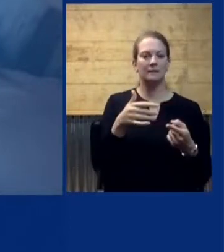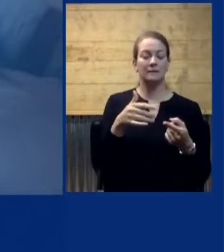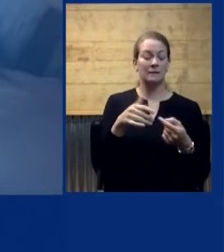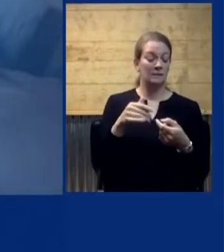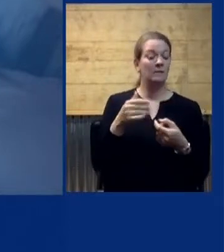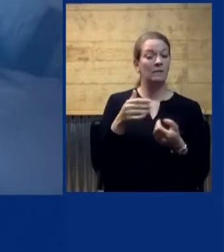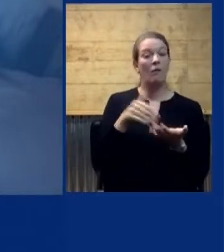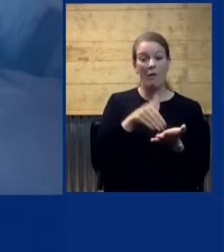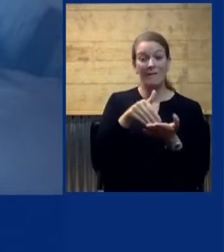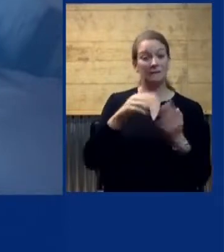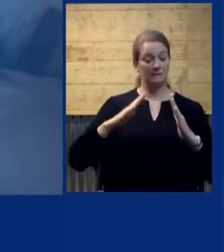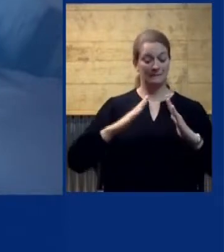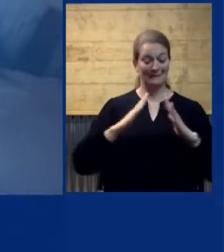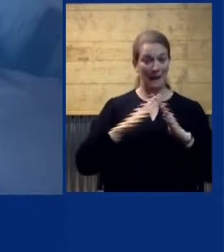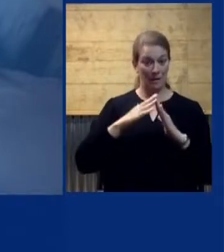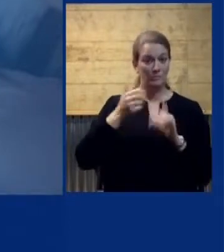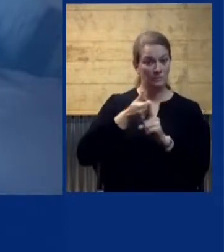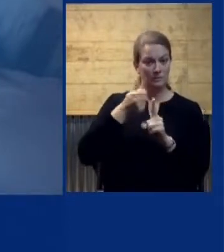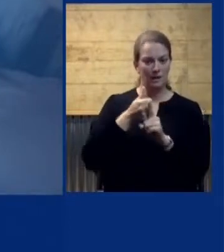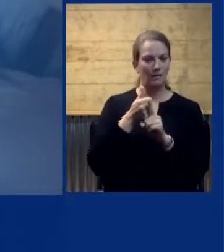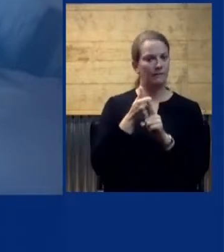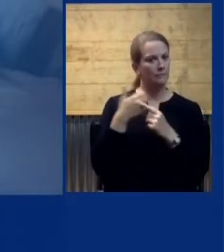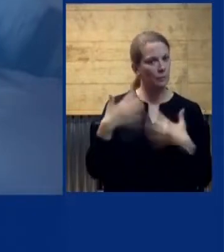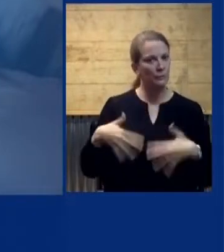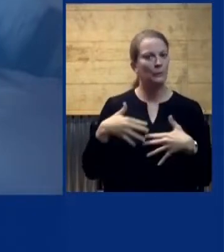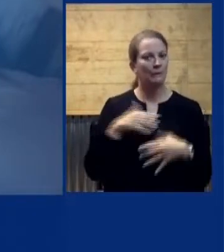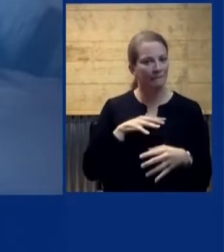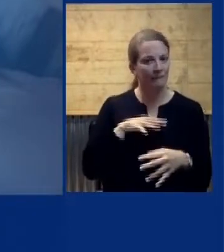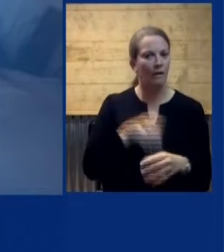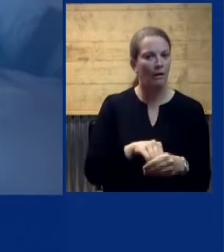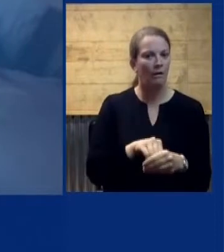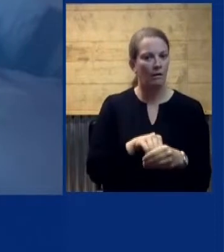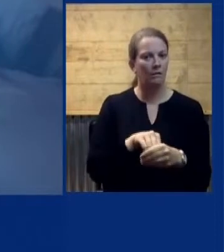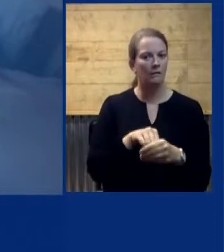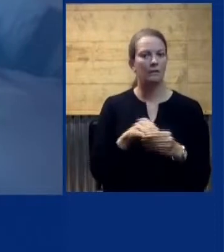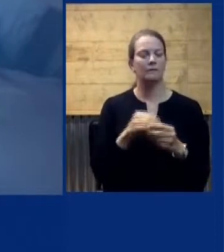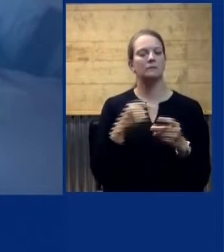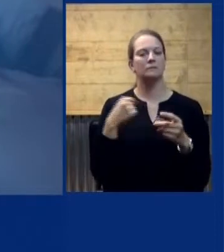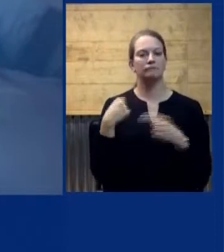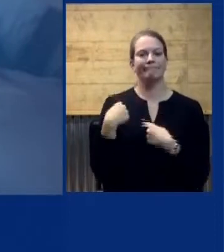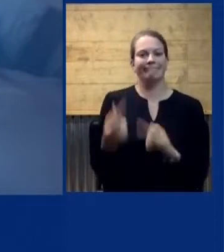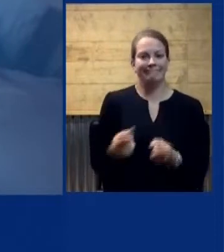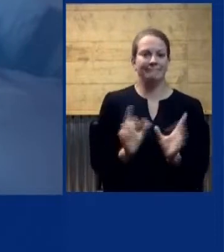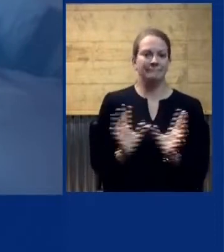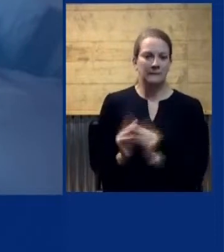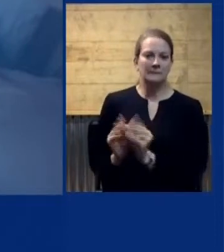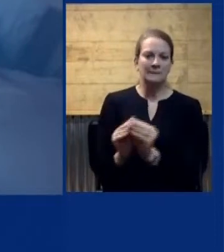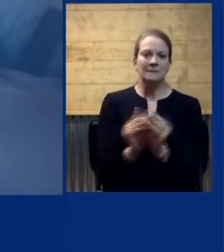THIS STATE THAT RANGE FROM URBAN TO RURAL, SUBURBAN.